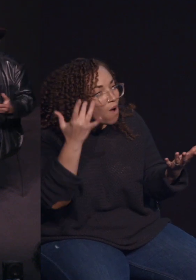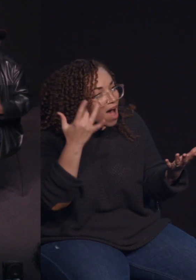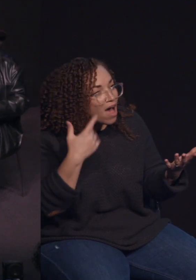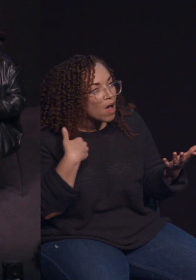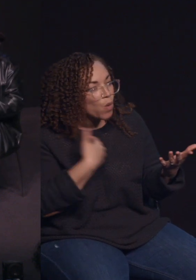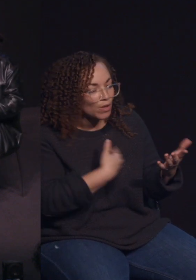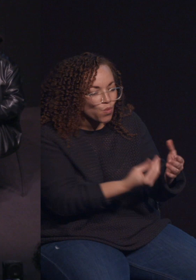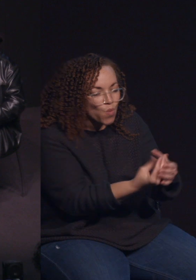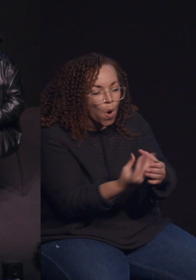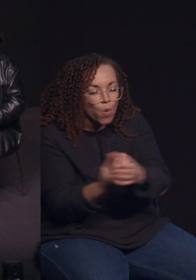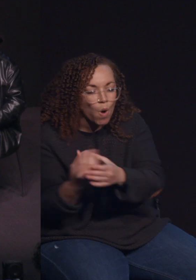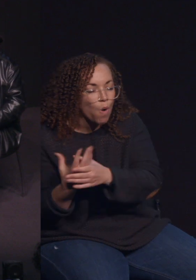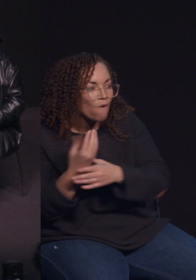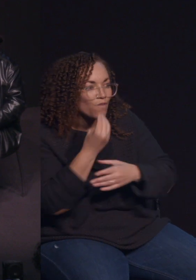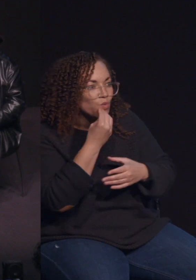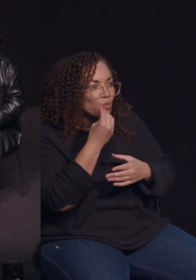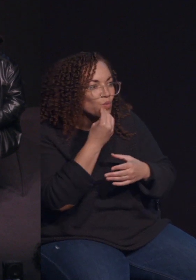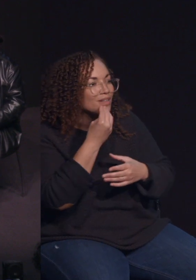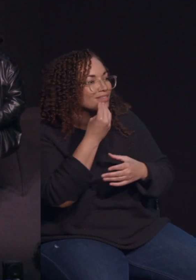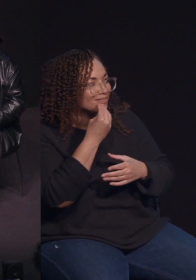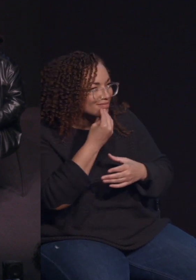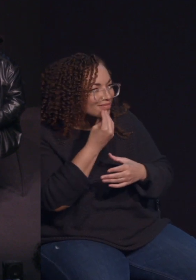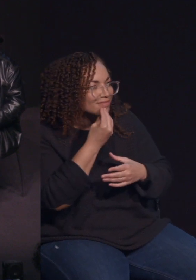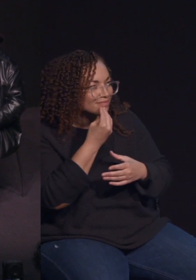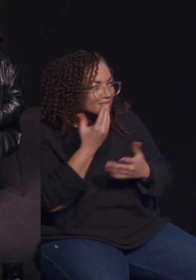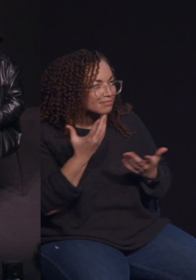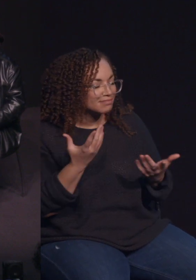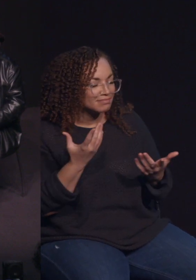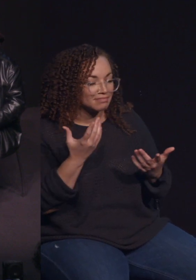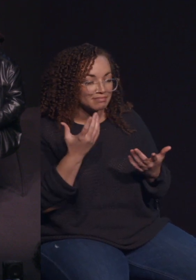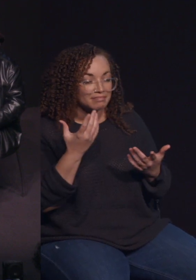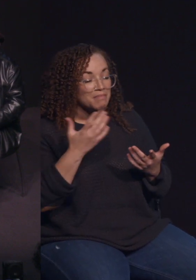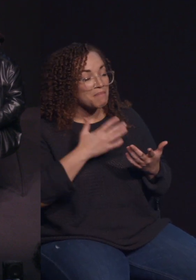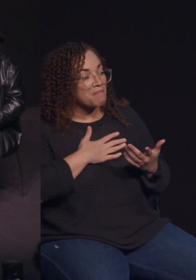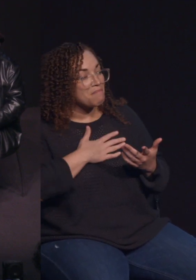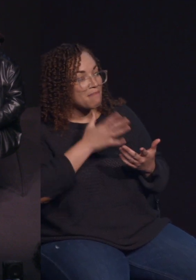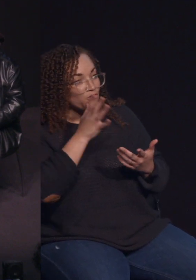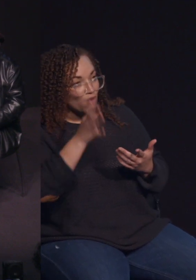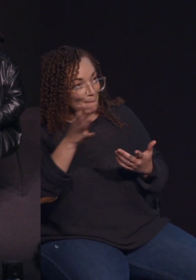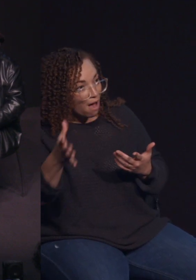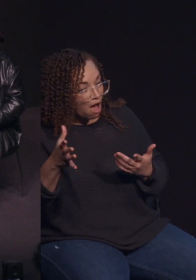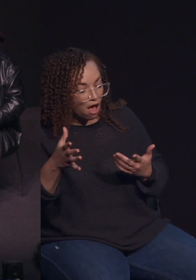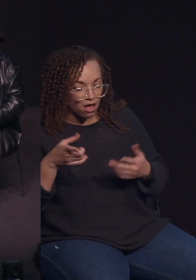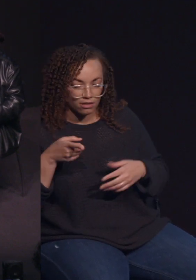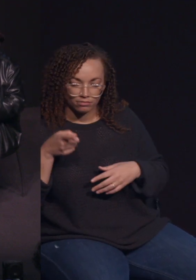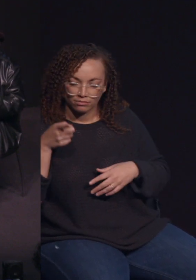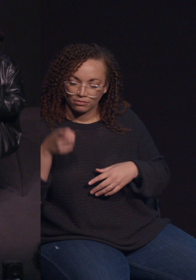And you mentioned, like, canning food is my mother was a avid canner of food is that you canned during the summer